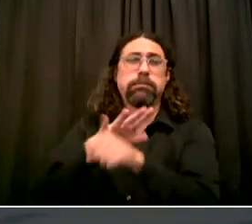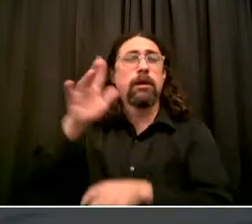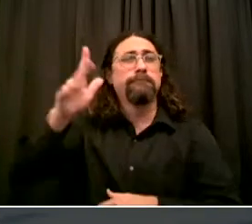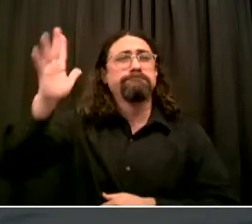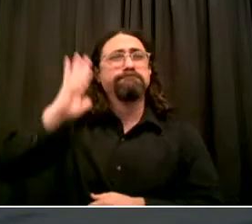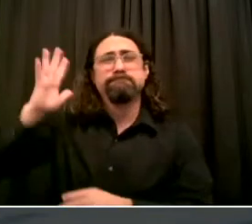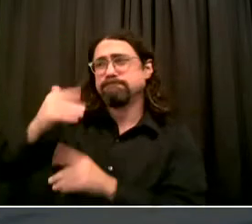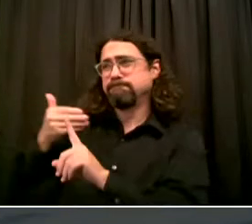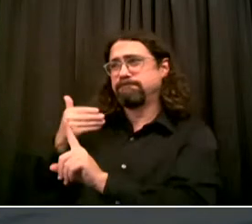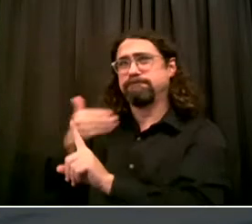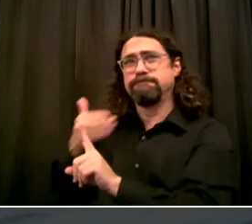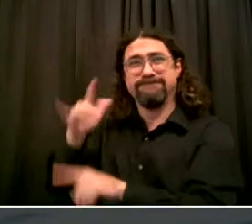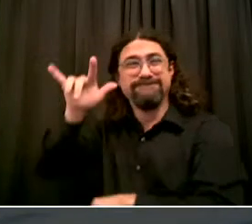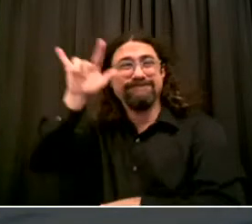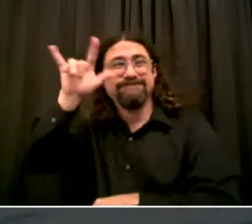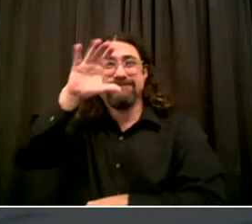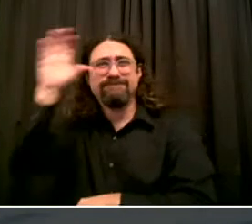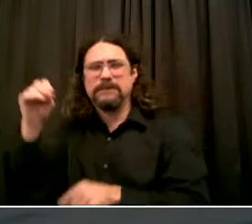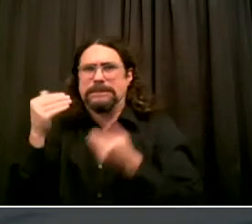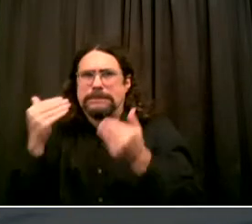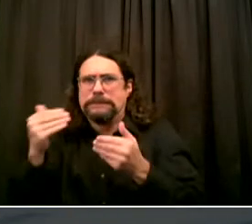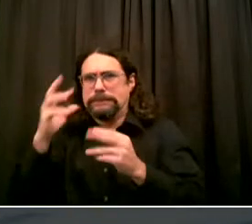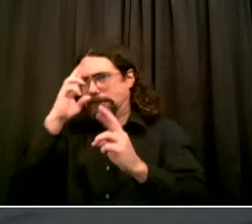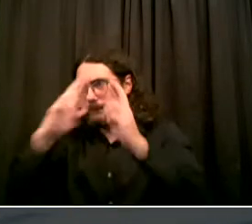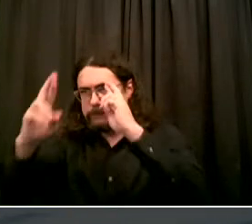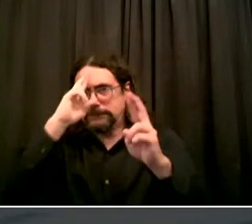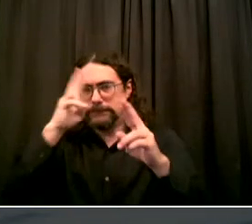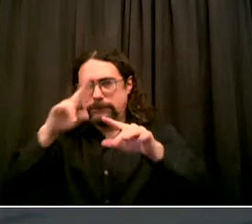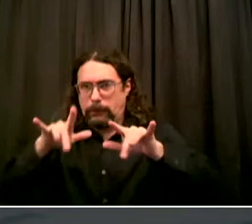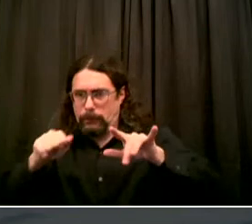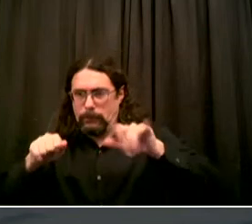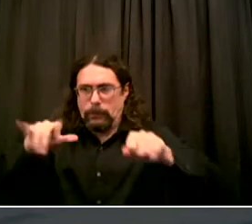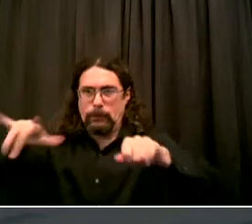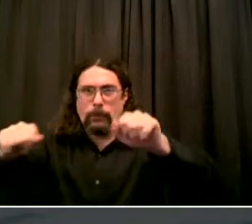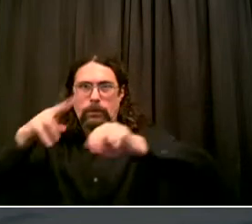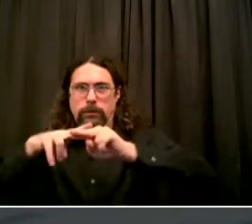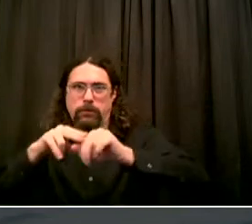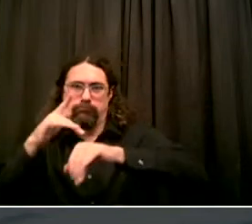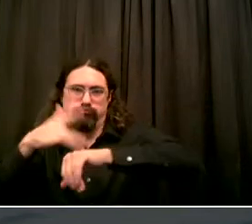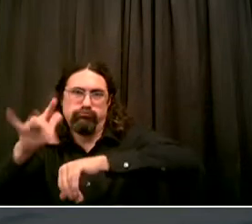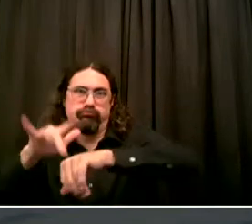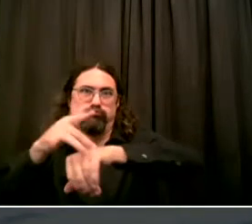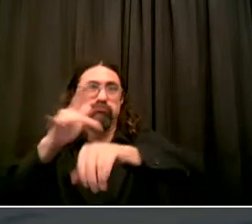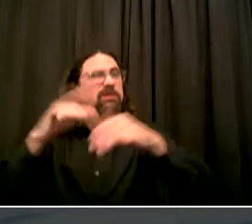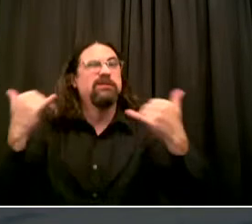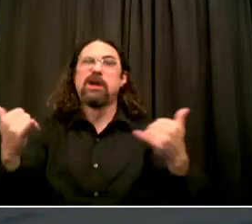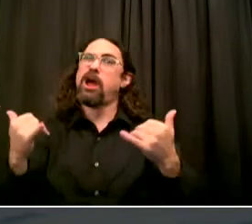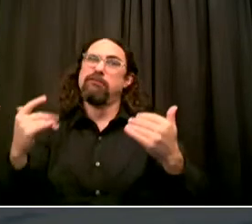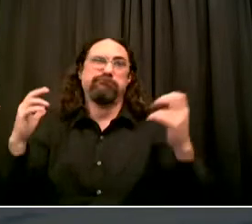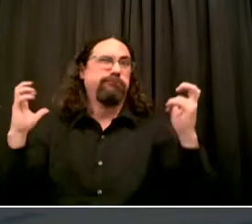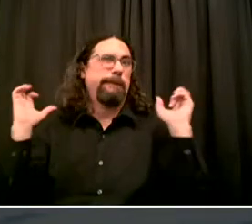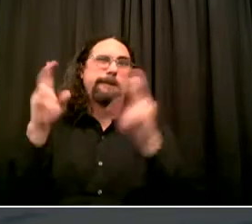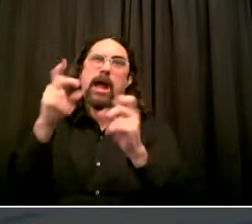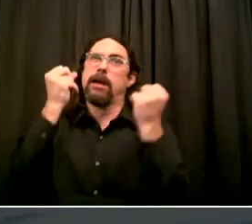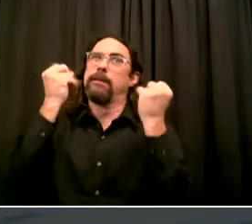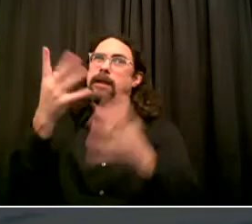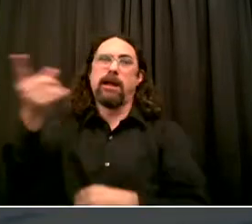POSSIBLE. YOU GOT PEOPLE ALL THE TIME IN WASHINGTON TALKING ABOUT BAIAINGLI OUT THE AIRLINE INDUSTRY. GUESS WHAT. IT IS NOT ABOUT THE AIRLINE